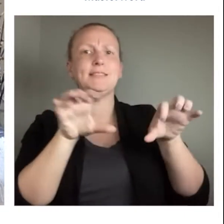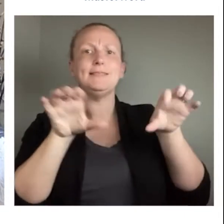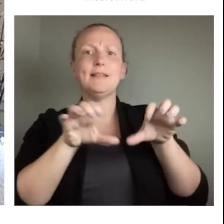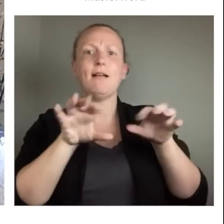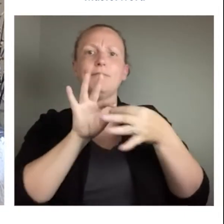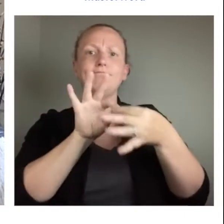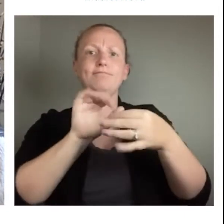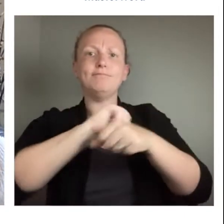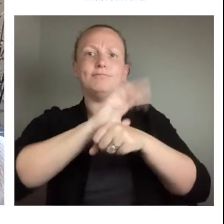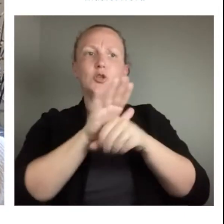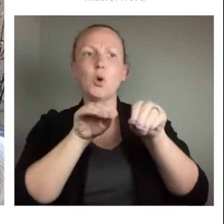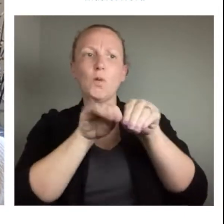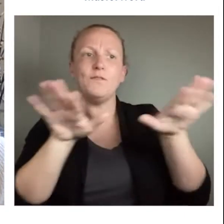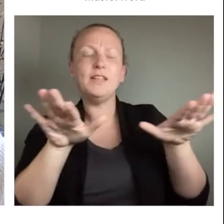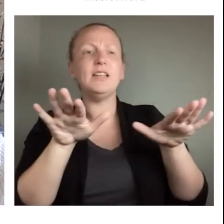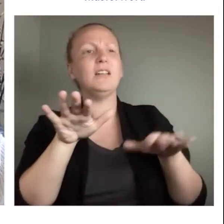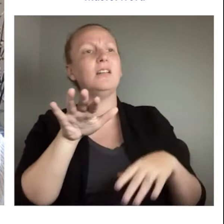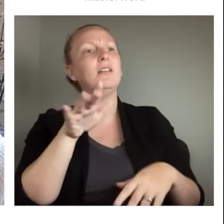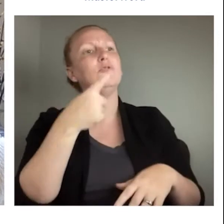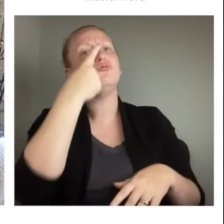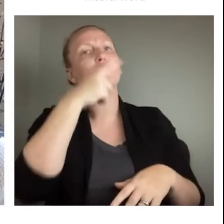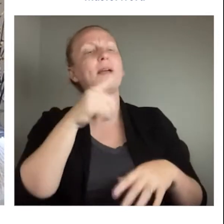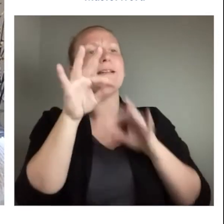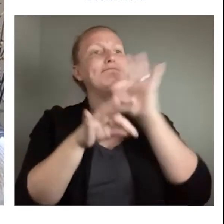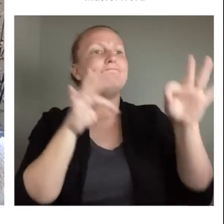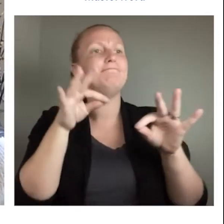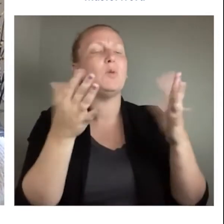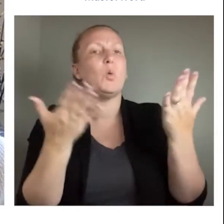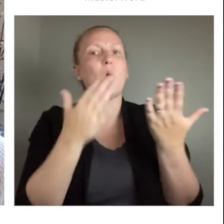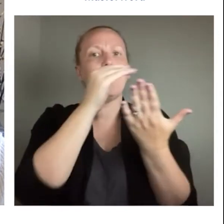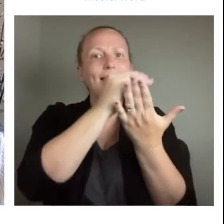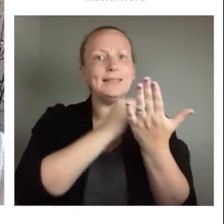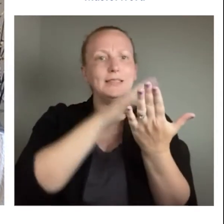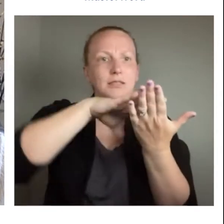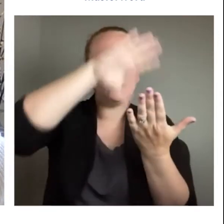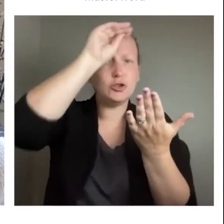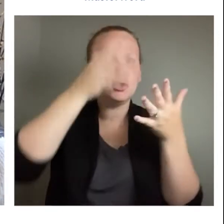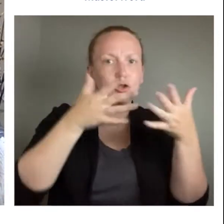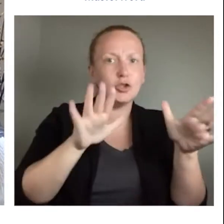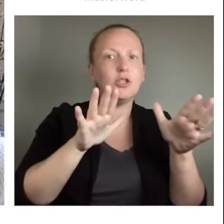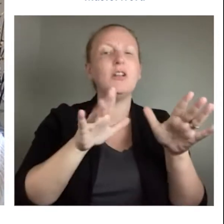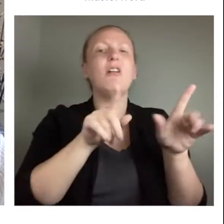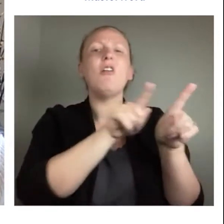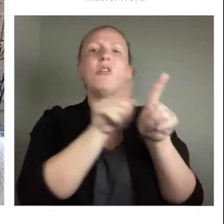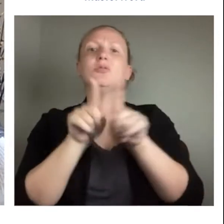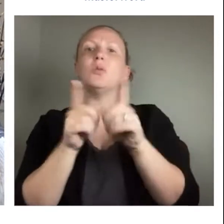you think are the lessons learned and what do you suggest other organizations put in place